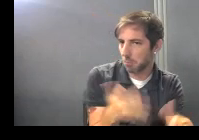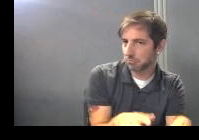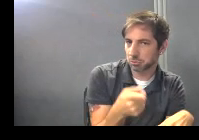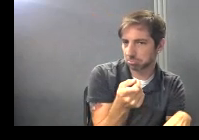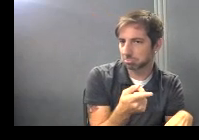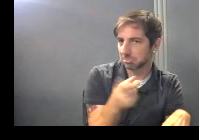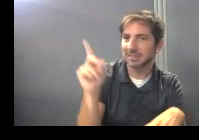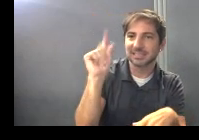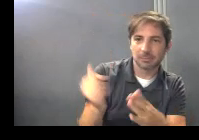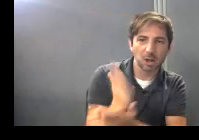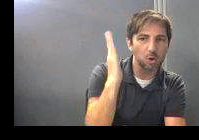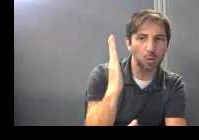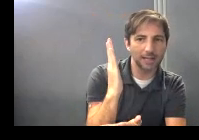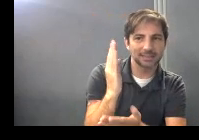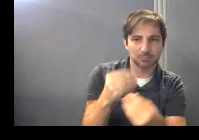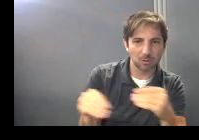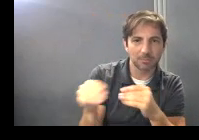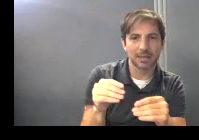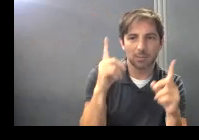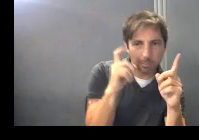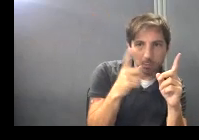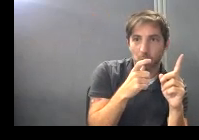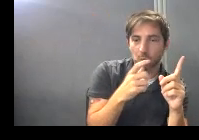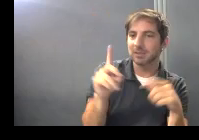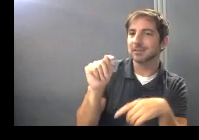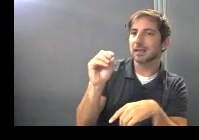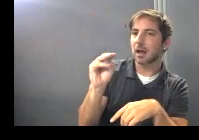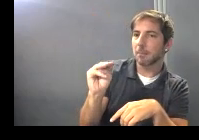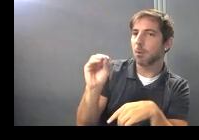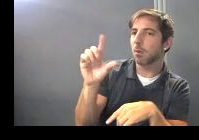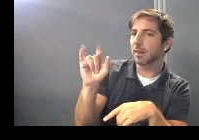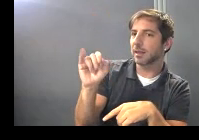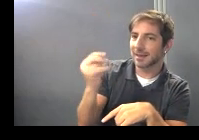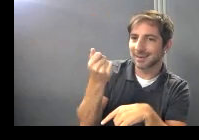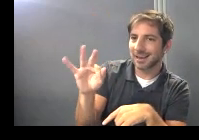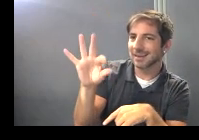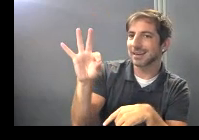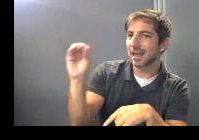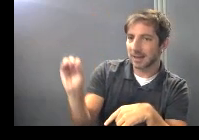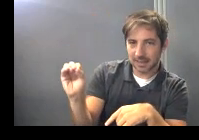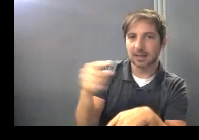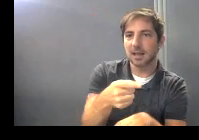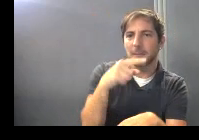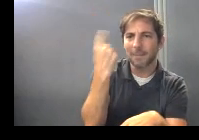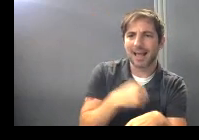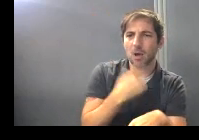MOVEMENT TAKEN BY TOM OWEN IN 1990. IT'S A BLACK AND WHITE PHOTO OF A NUMBER OF